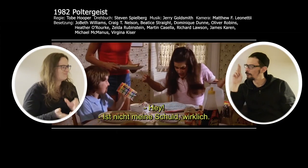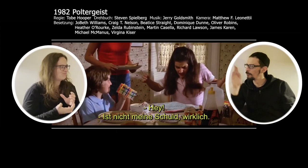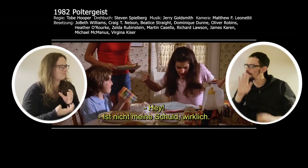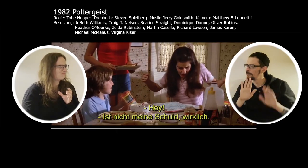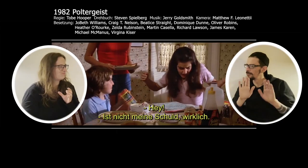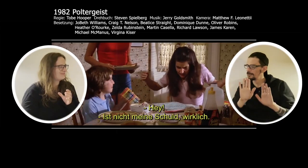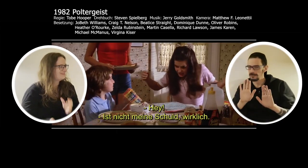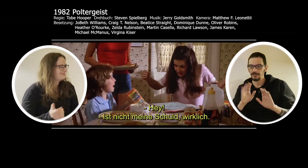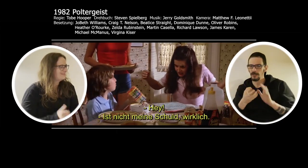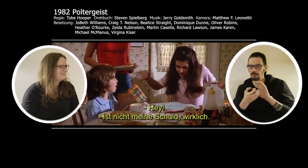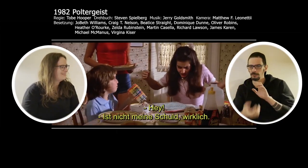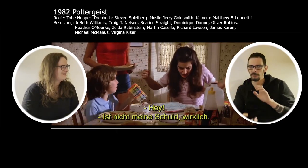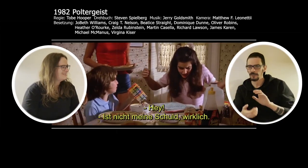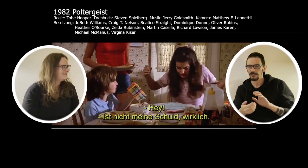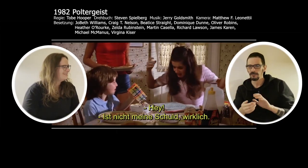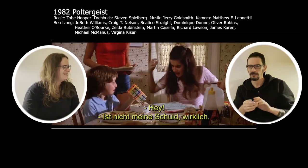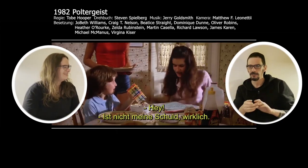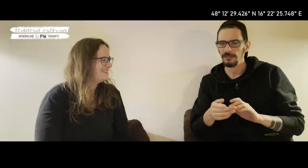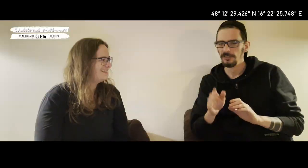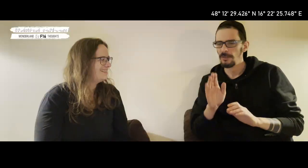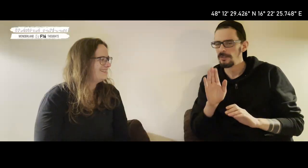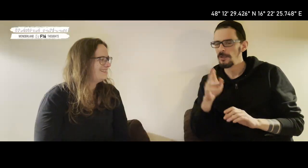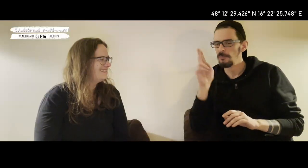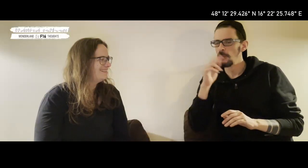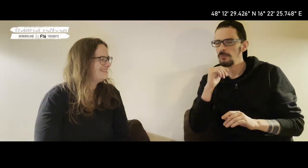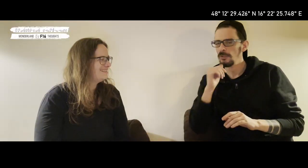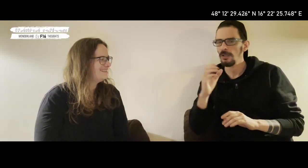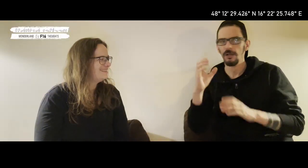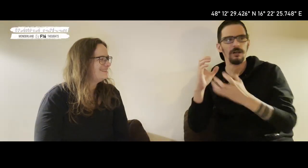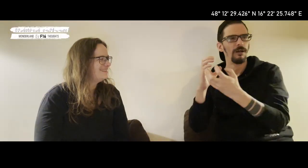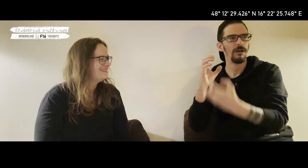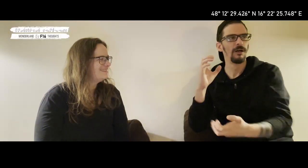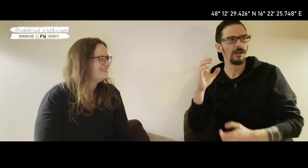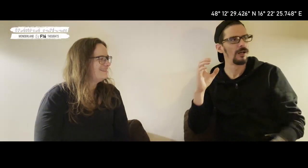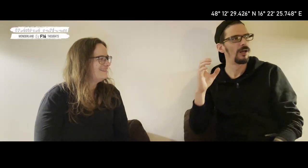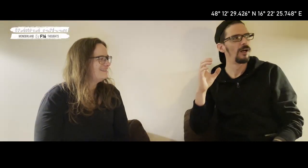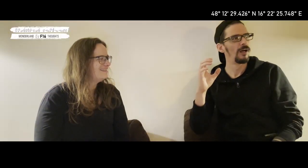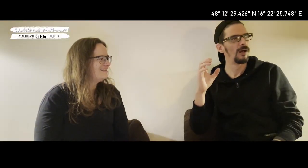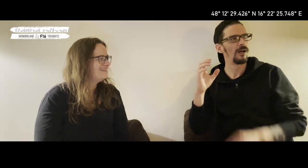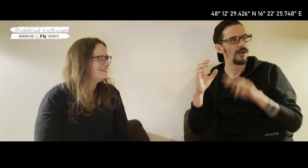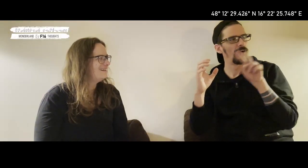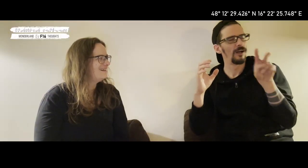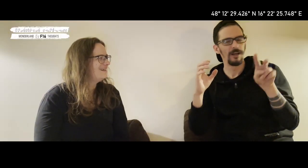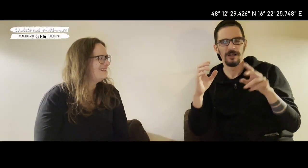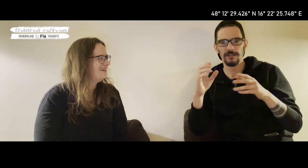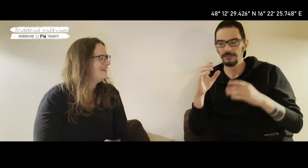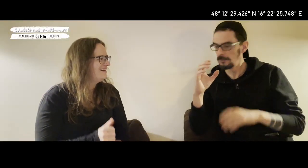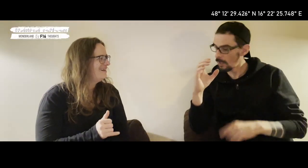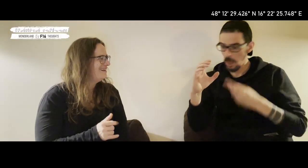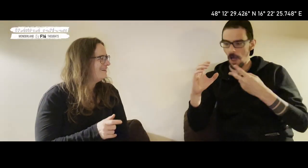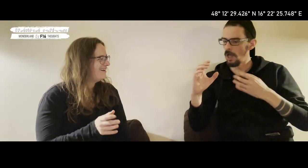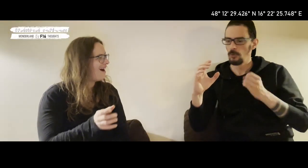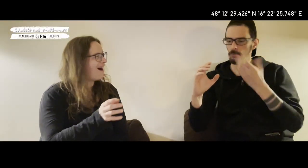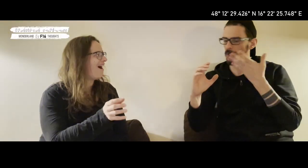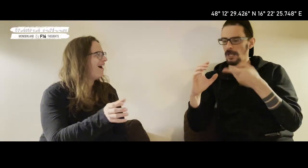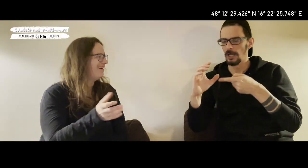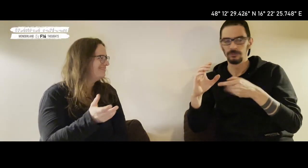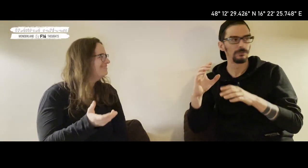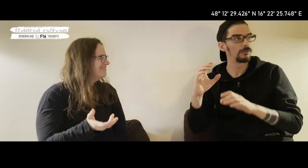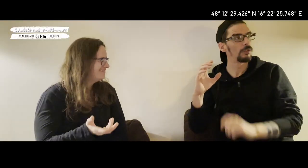When the bottom of his glass broke off, With a smile he continued the conversation. It didn't surprise him that it broke.